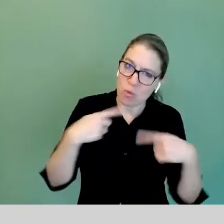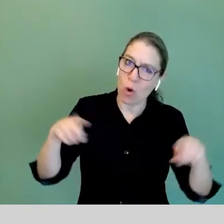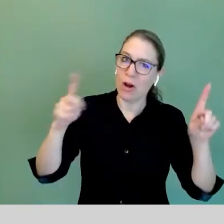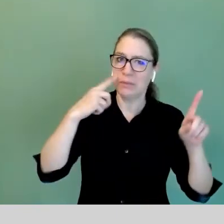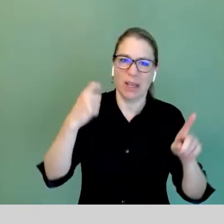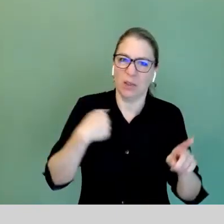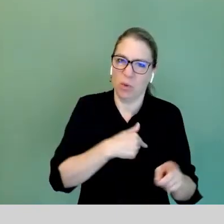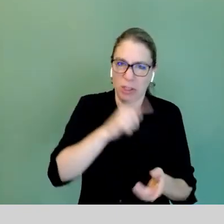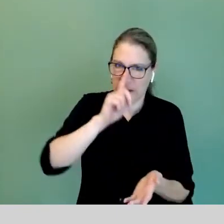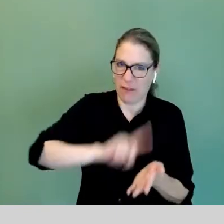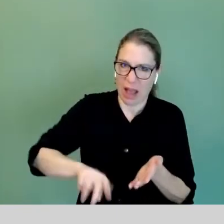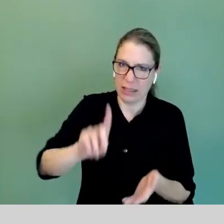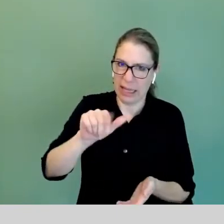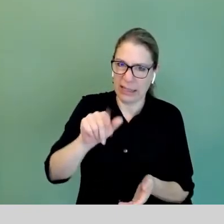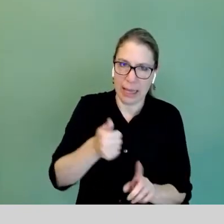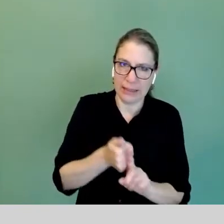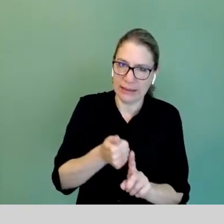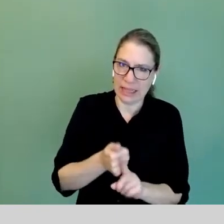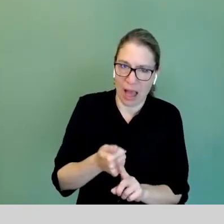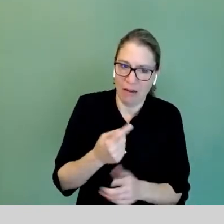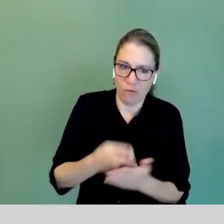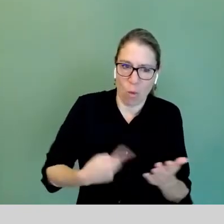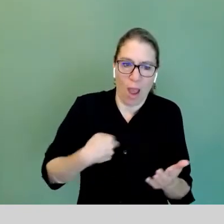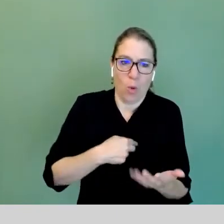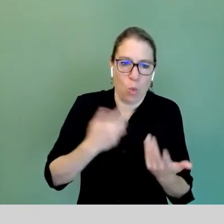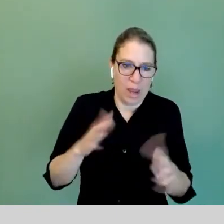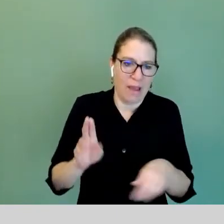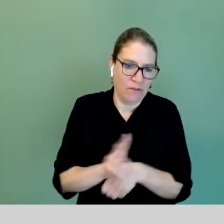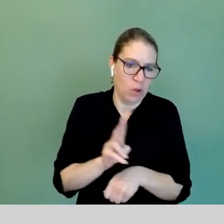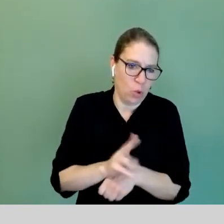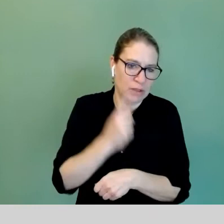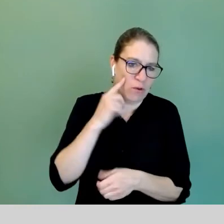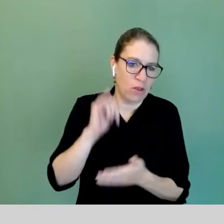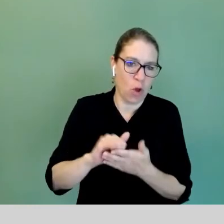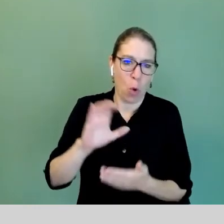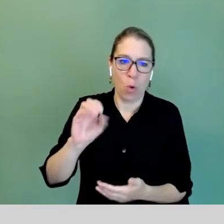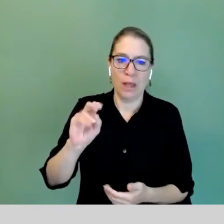because we're just validating the data itself that we use to create those constraints.